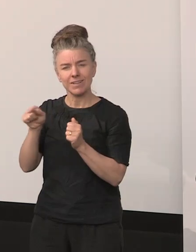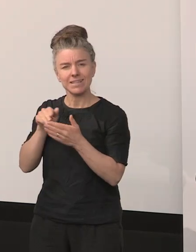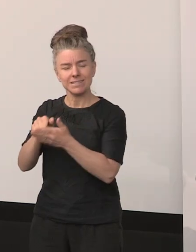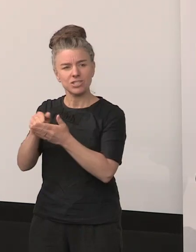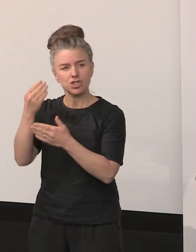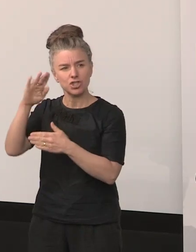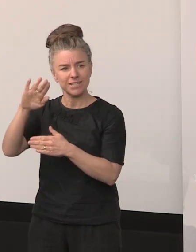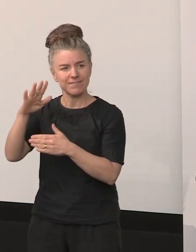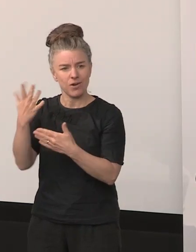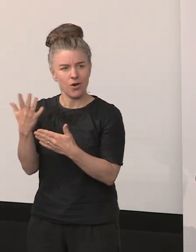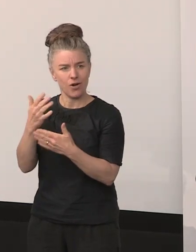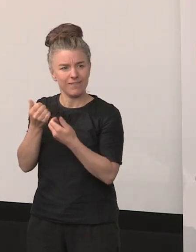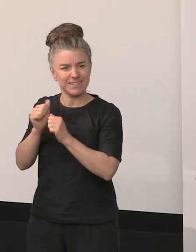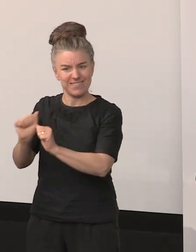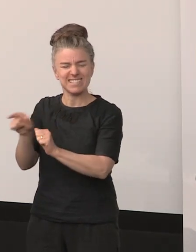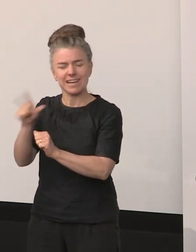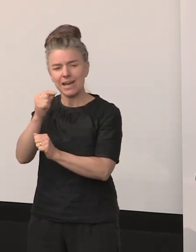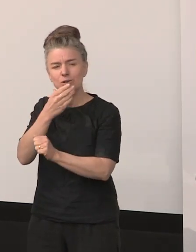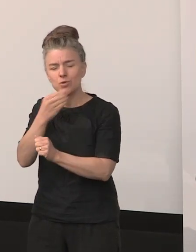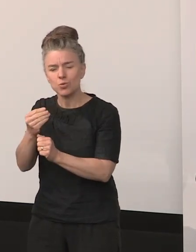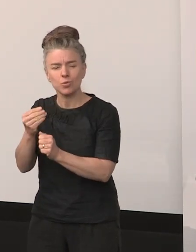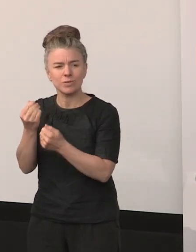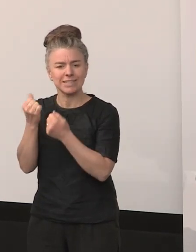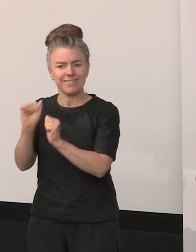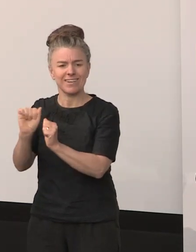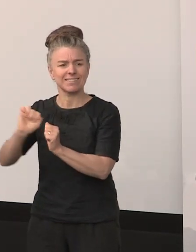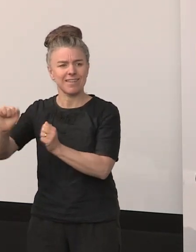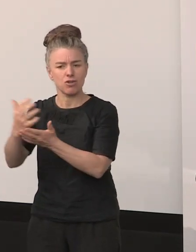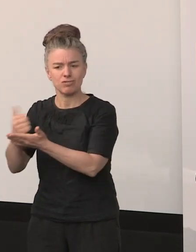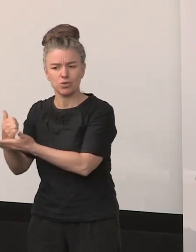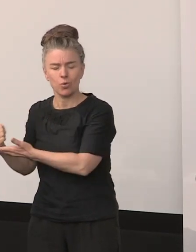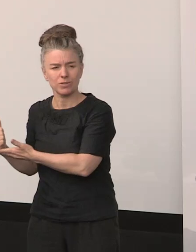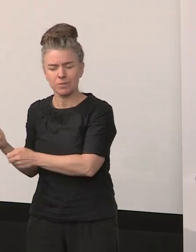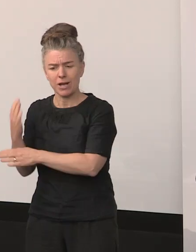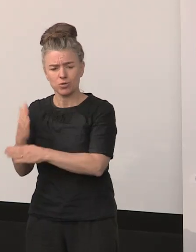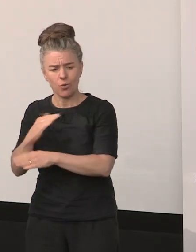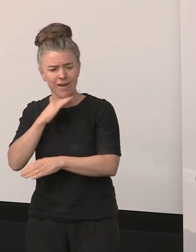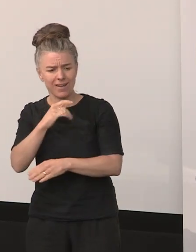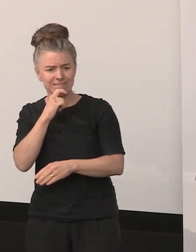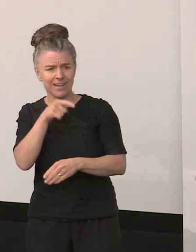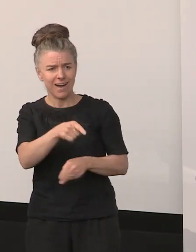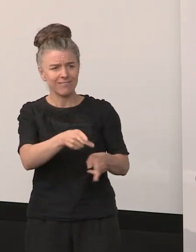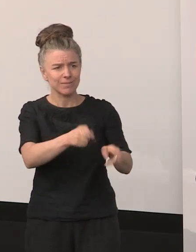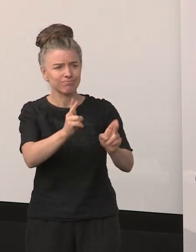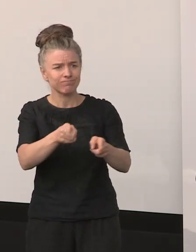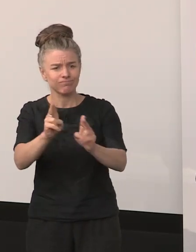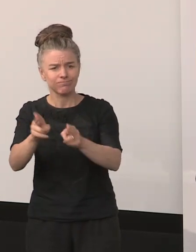affirming the role that Air Commodore Webb has and the ability to draw on additional defence resources as required